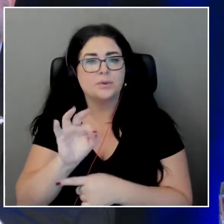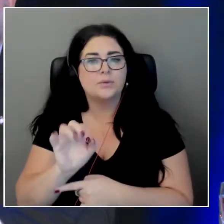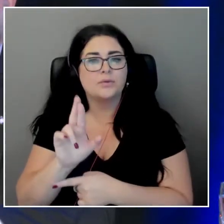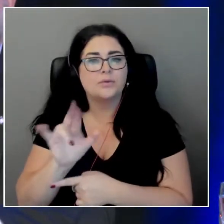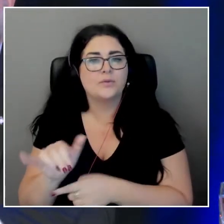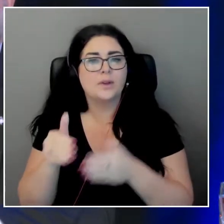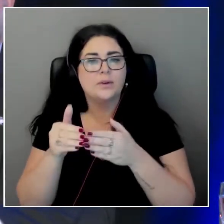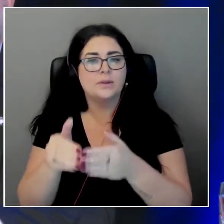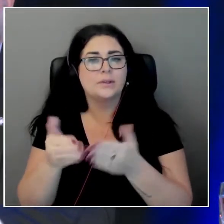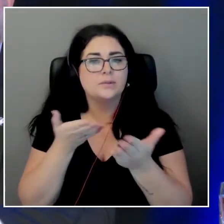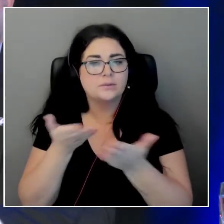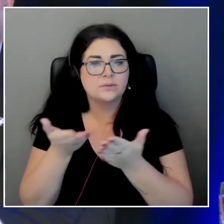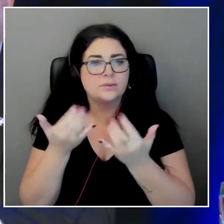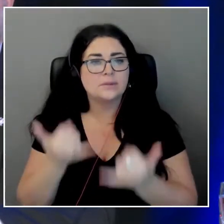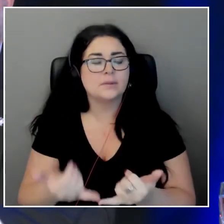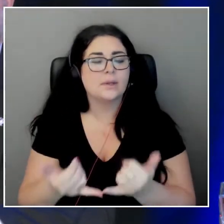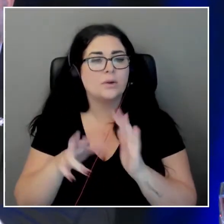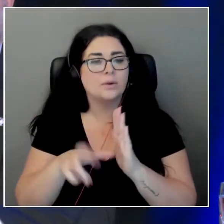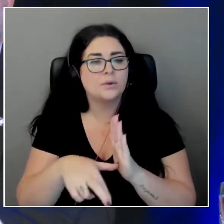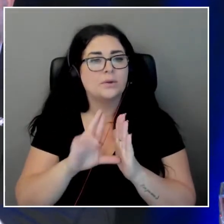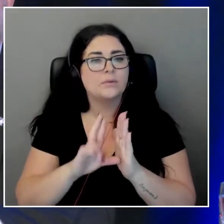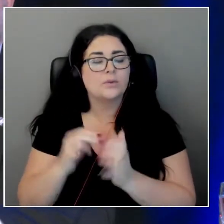overview of last fiscal year's activities.